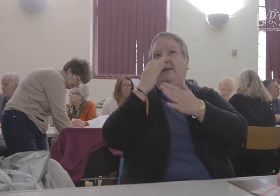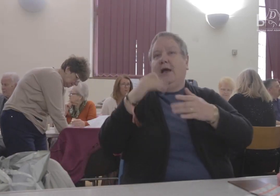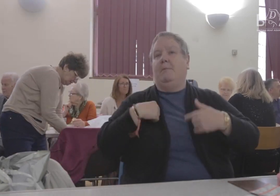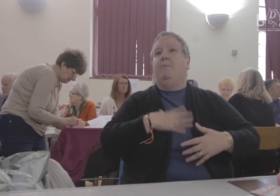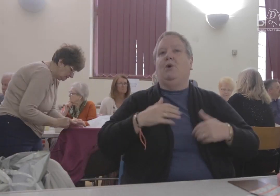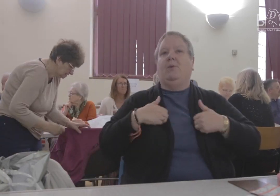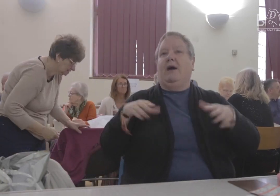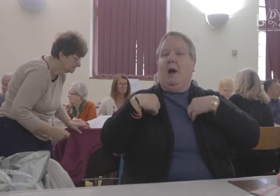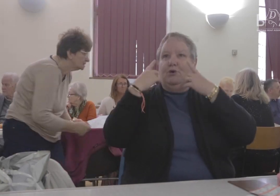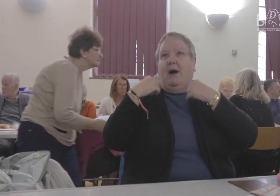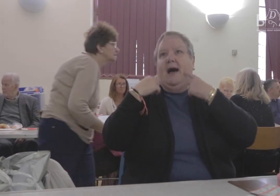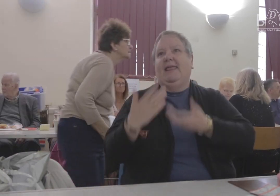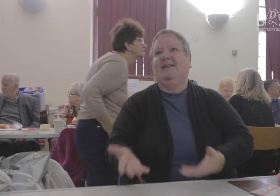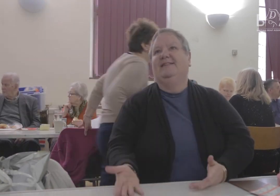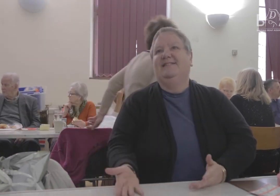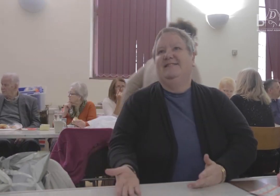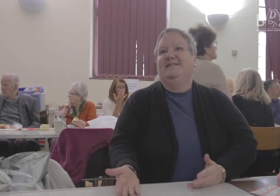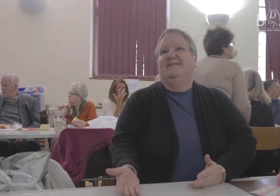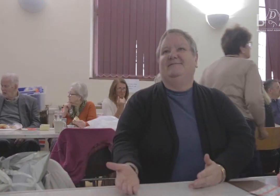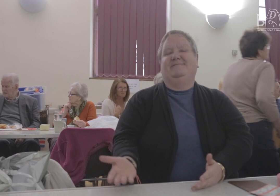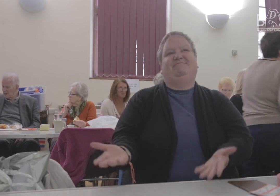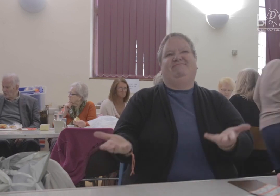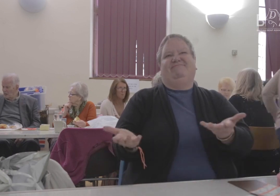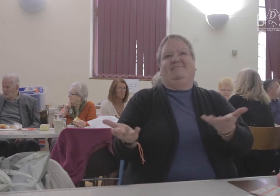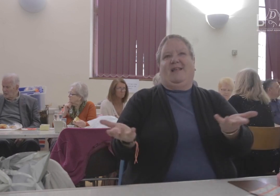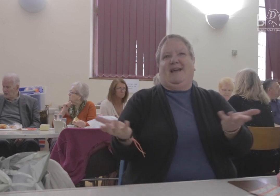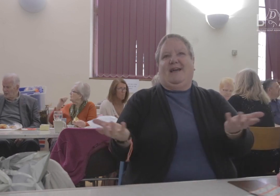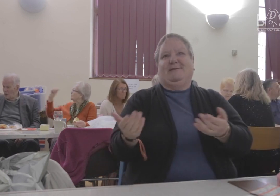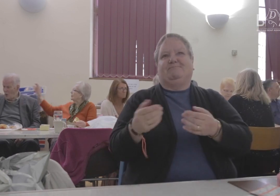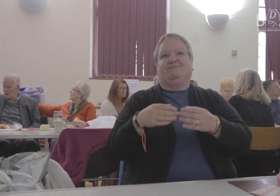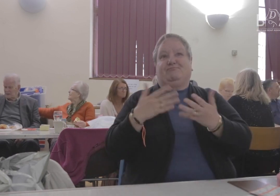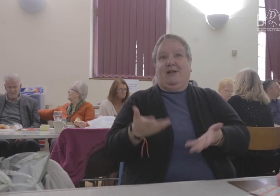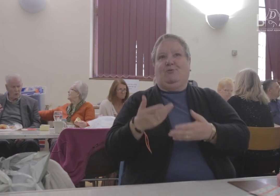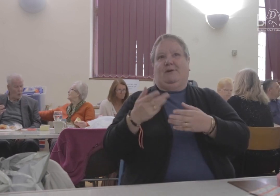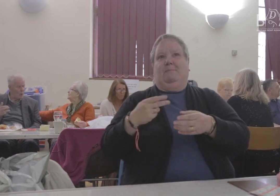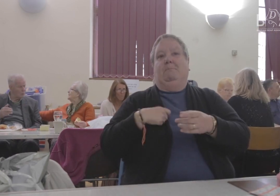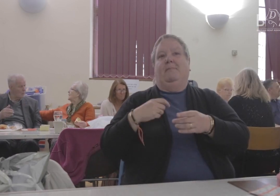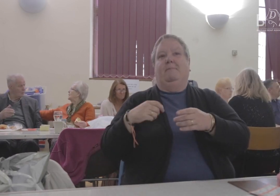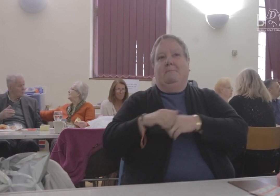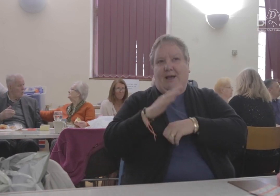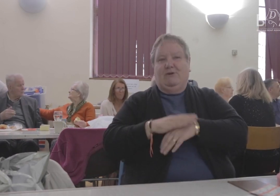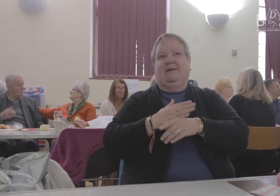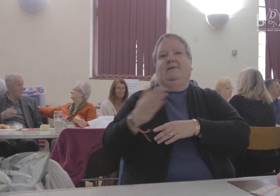and I left when I was 18. I was so emotional that I cried. I went on to get married